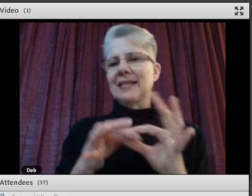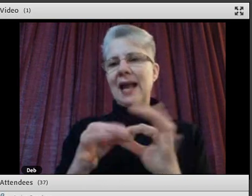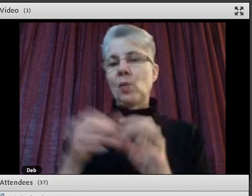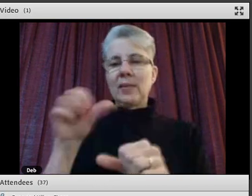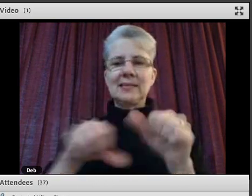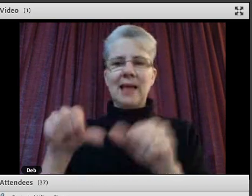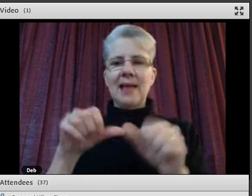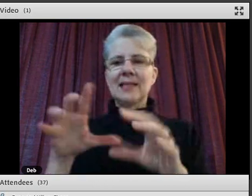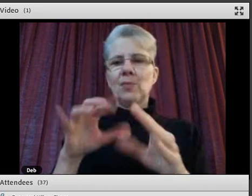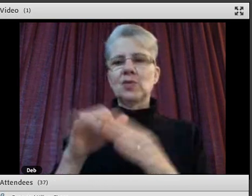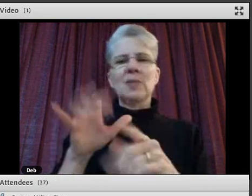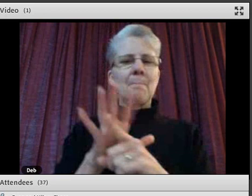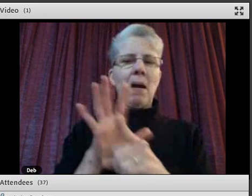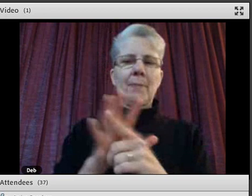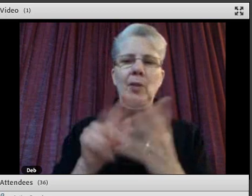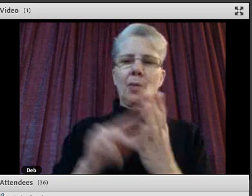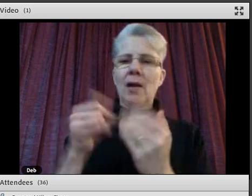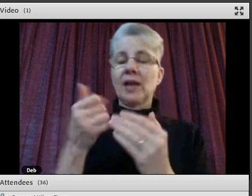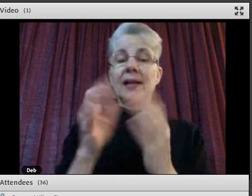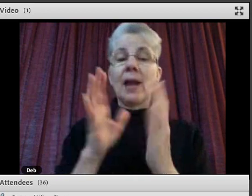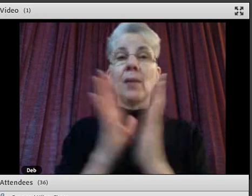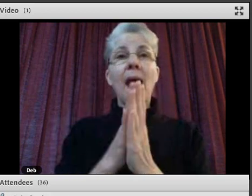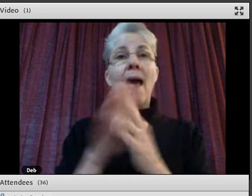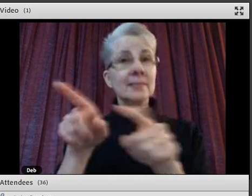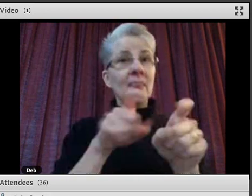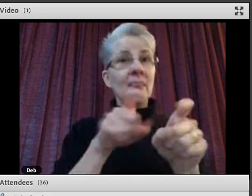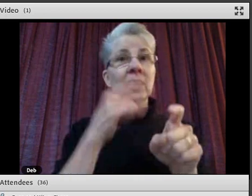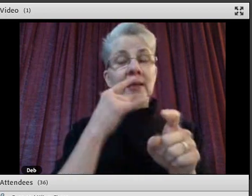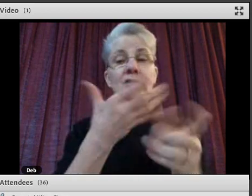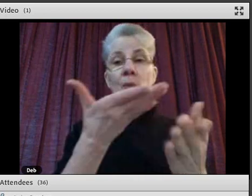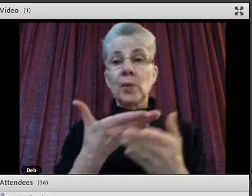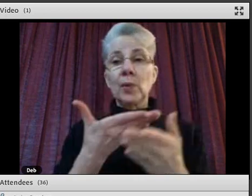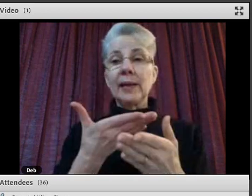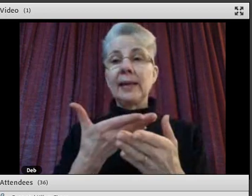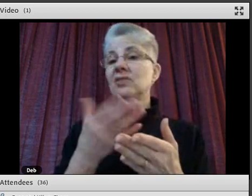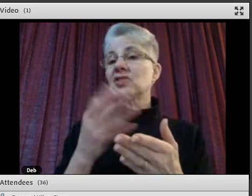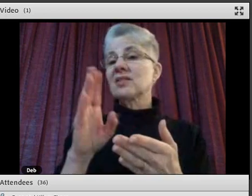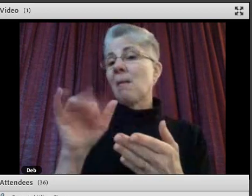This was a popular project. I would actually ask the kids to bring in a random bottle of soda,